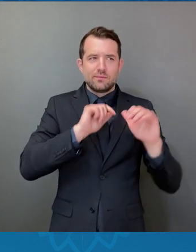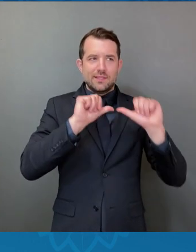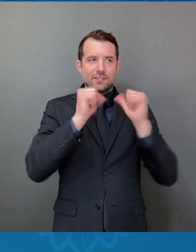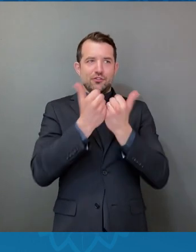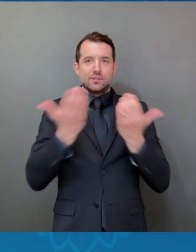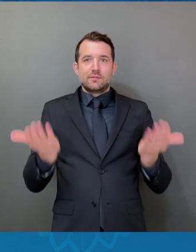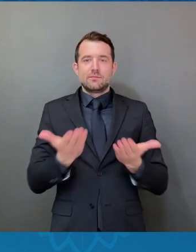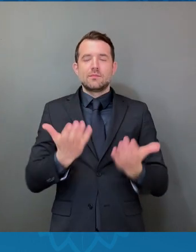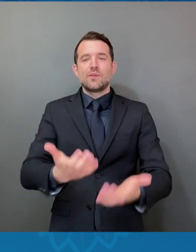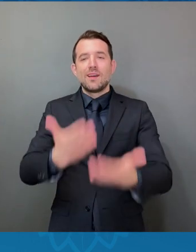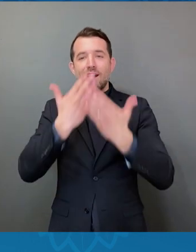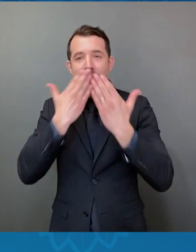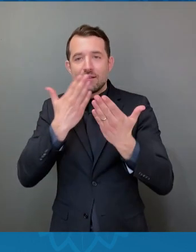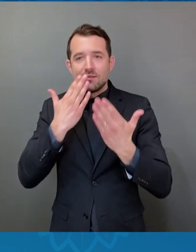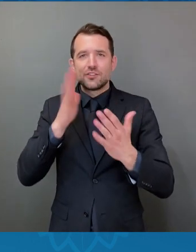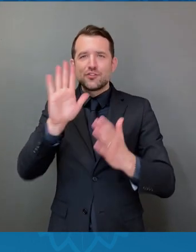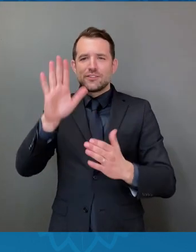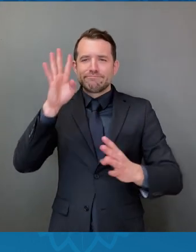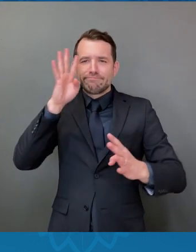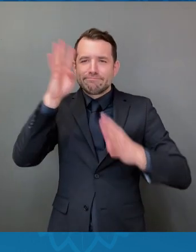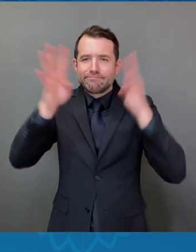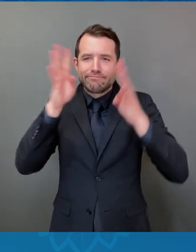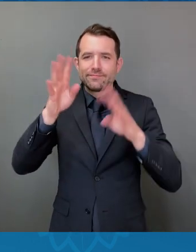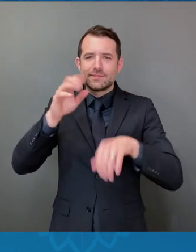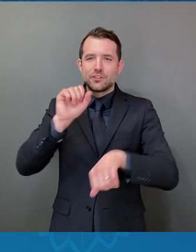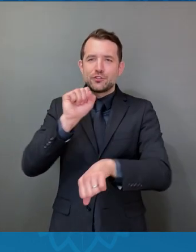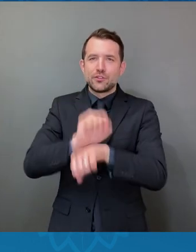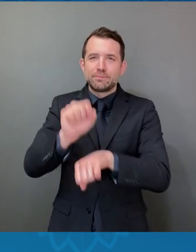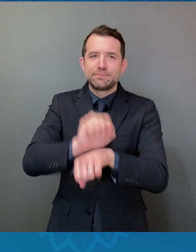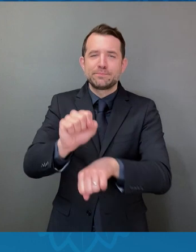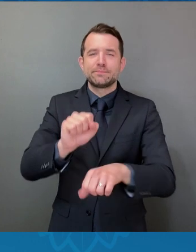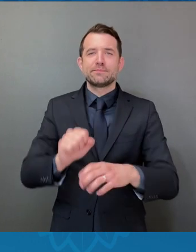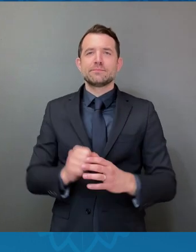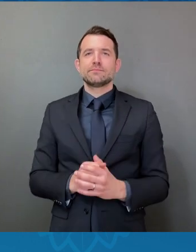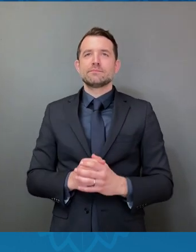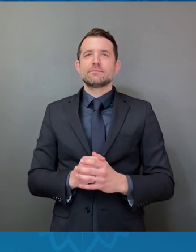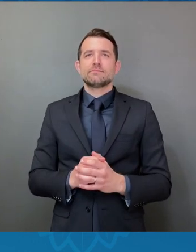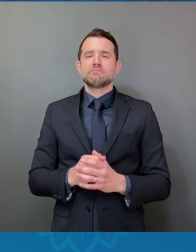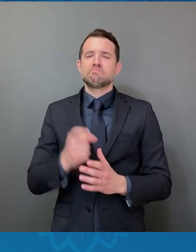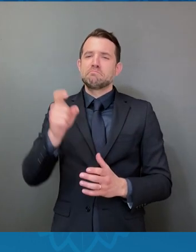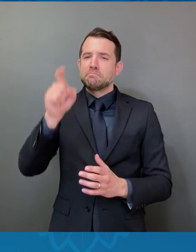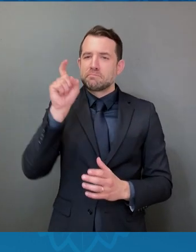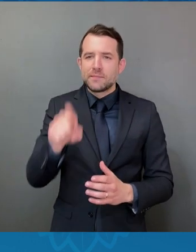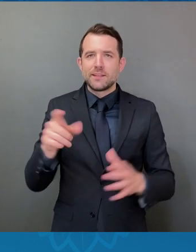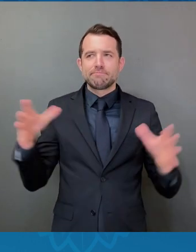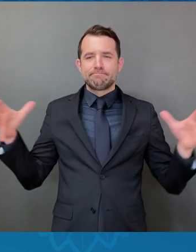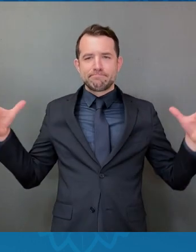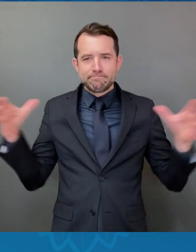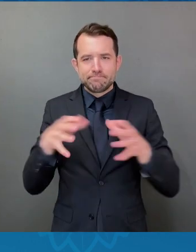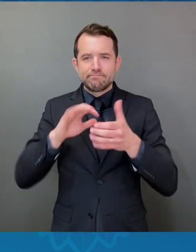It is going to take it will continue to take an all hands on deck approach to protect our democracy.